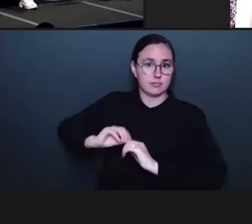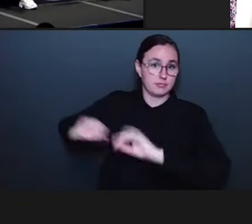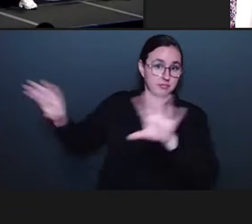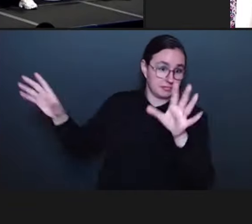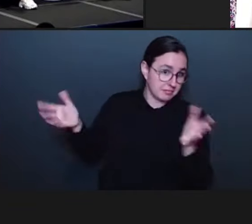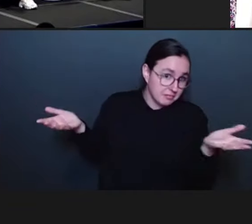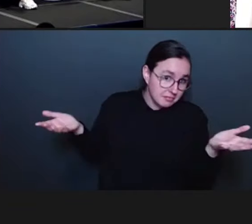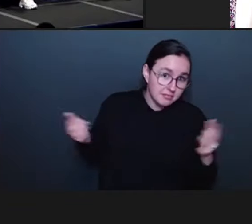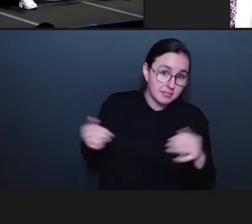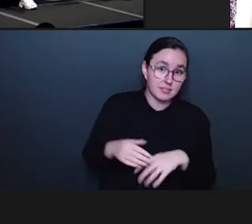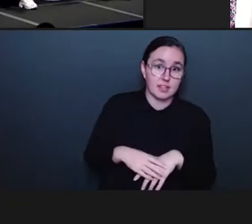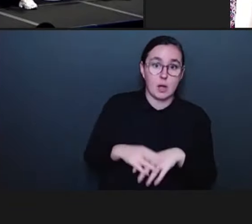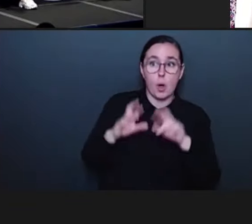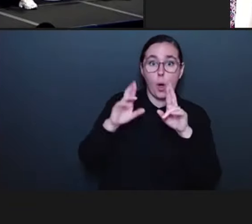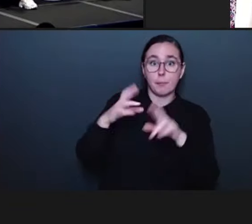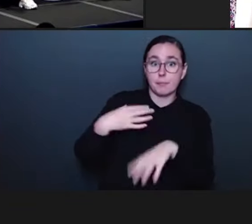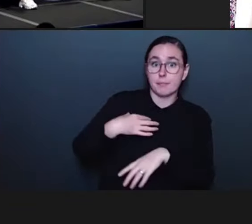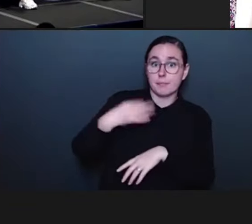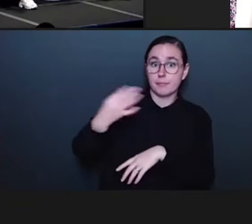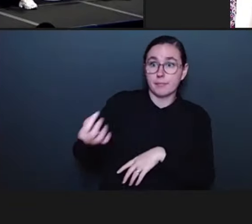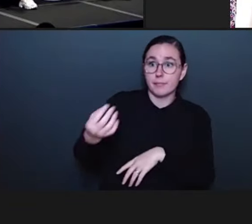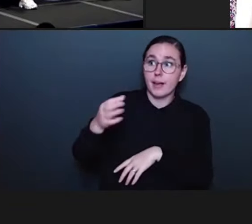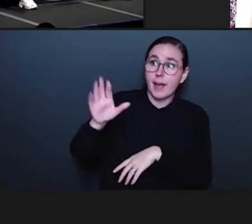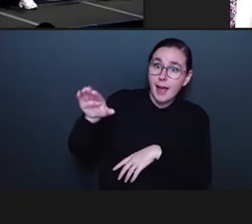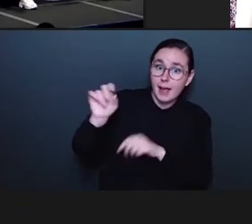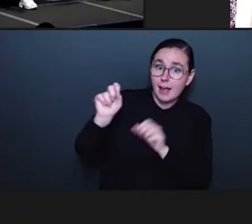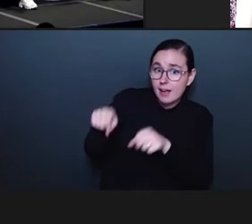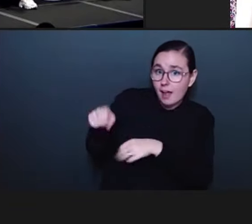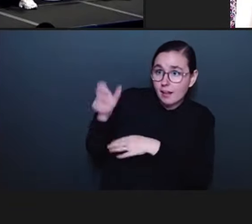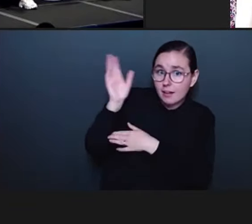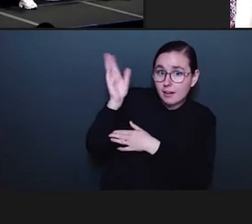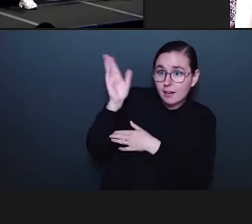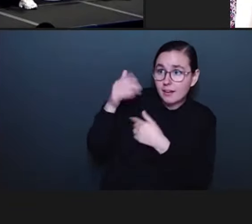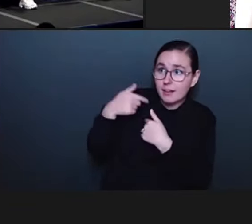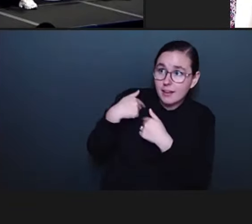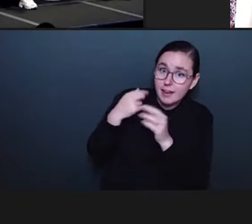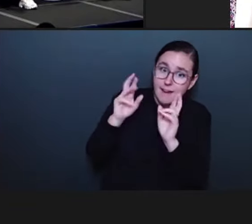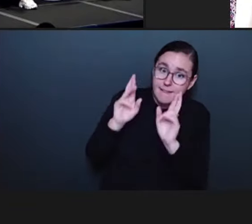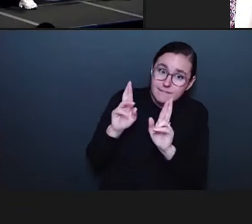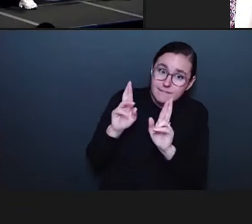can speak to different stakeholders. We also have representative of our community who are